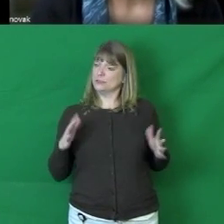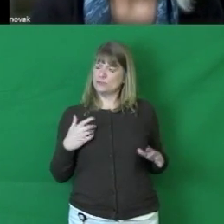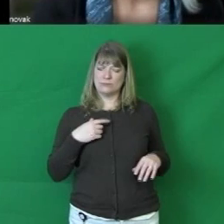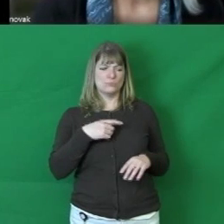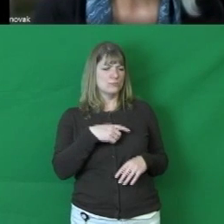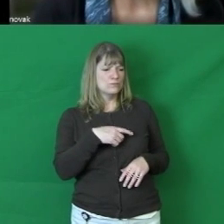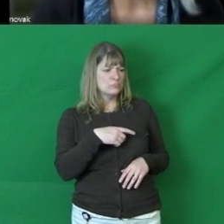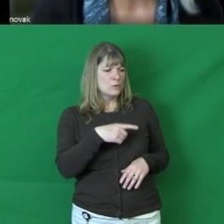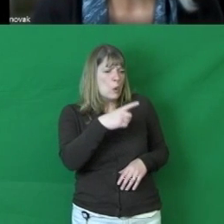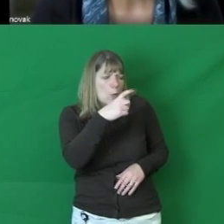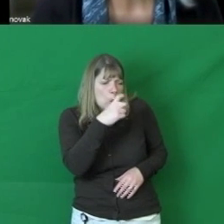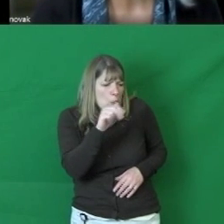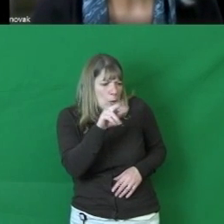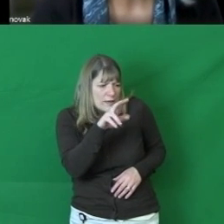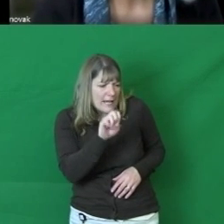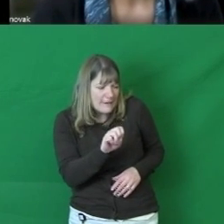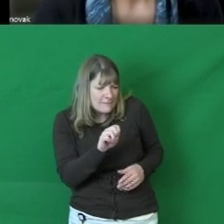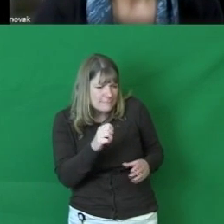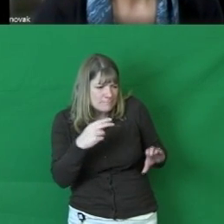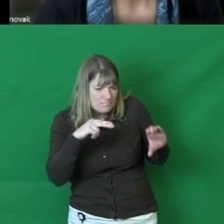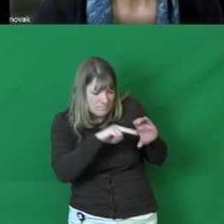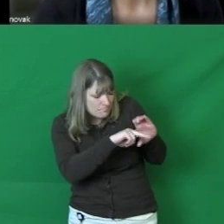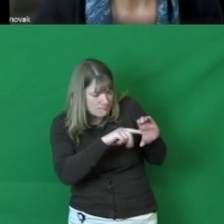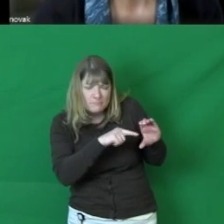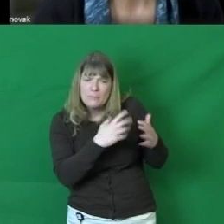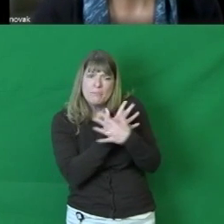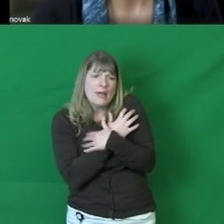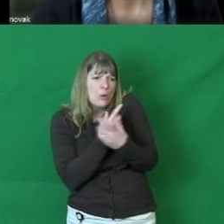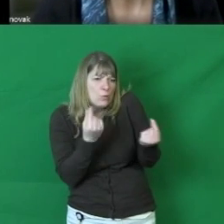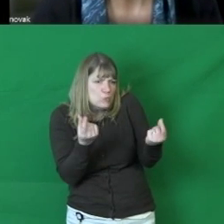"Who is in the cave? What is the bear doing?